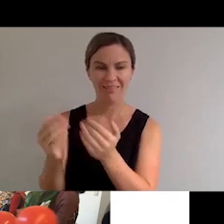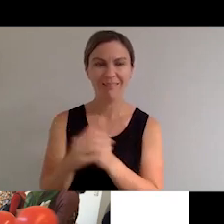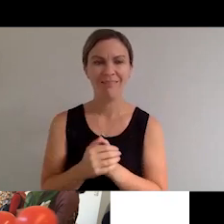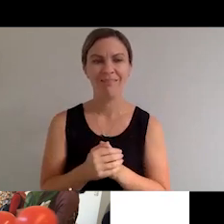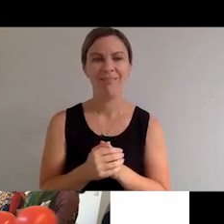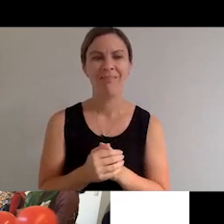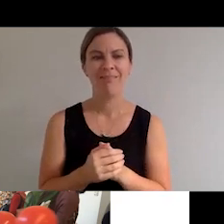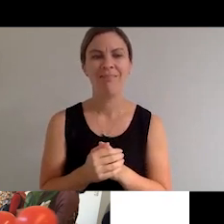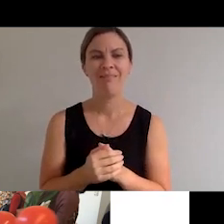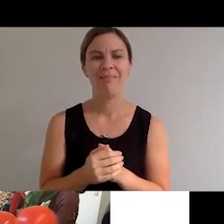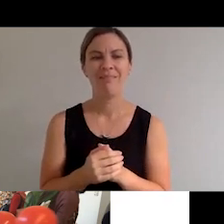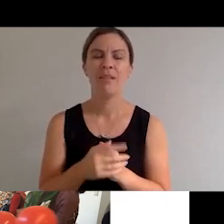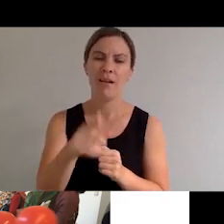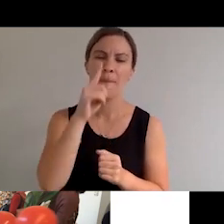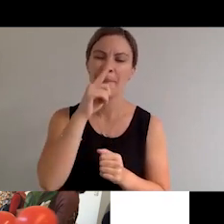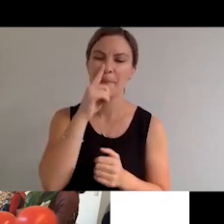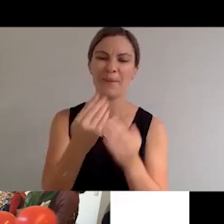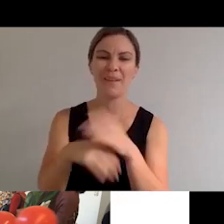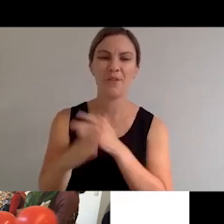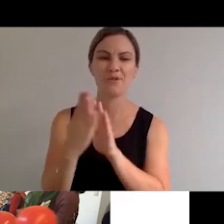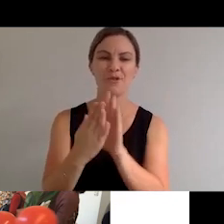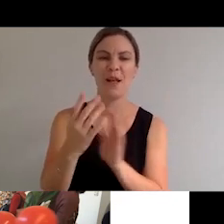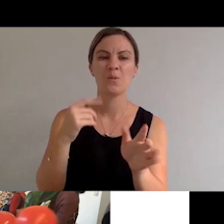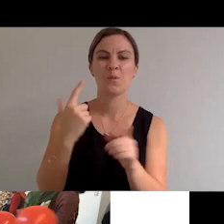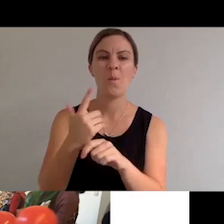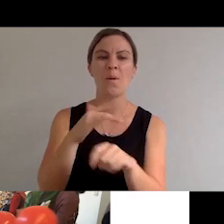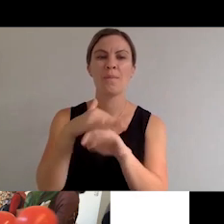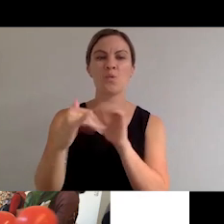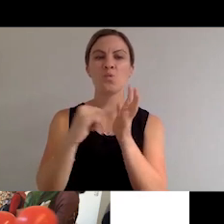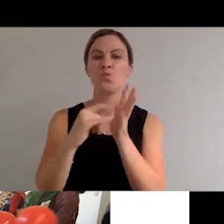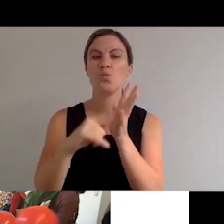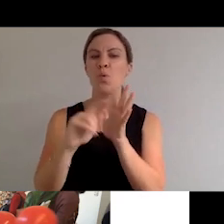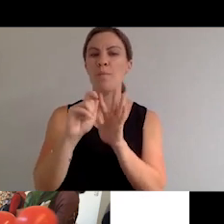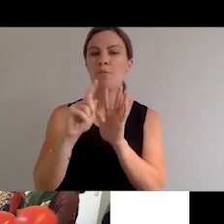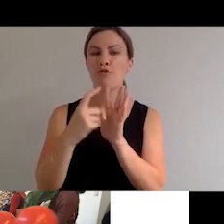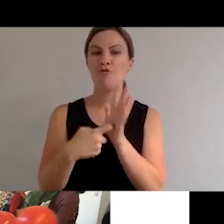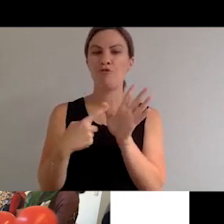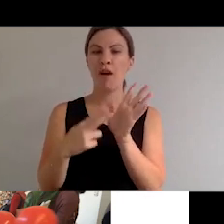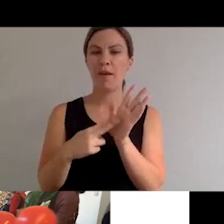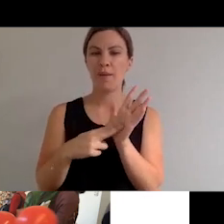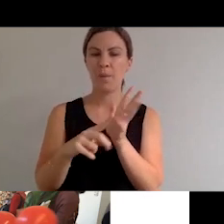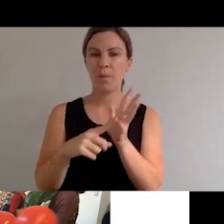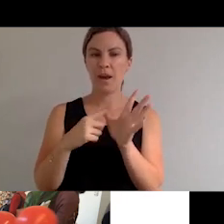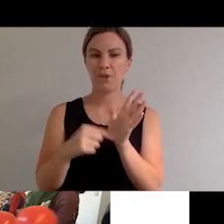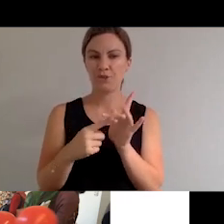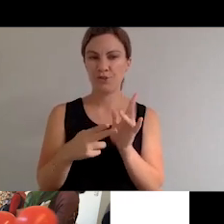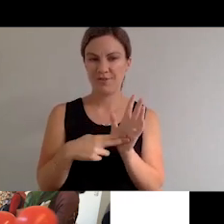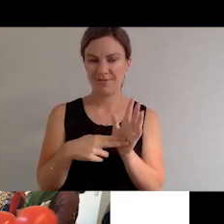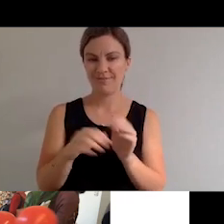People are talking about superannuation. Yep. You guys can see what Elliott is adding there.